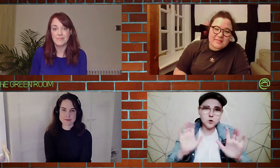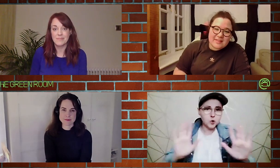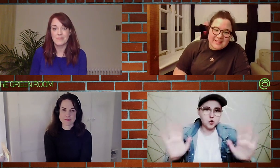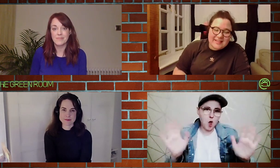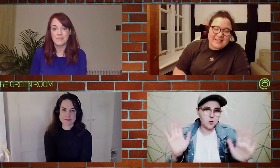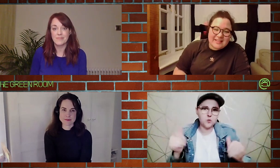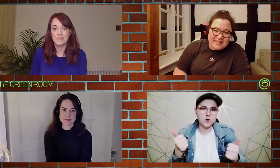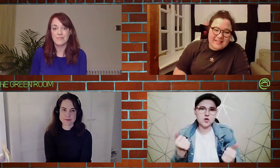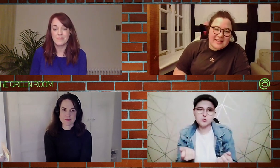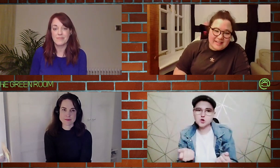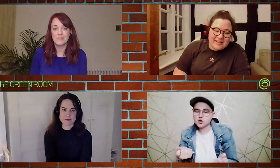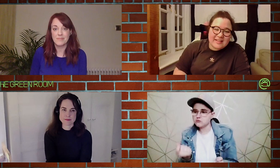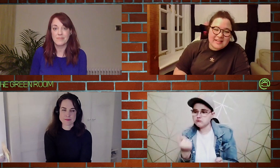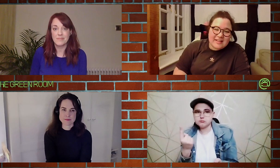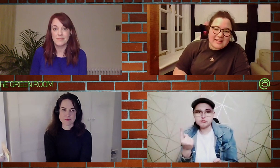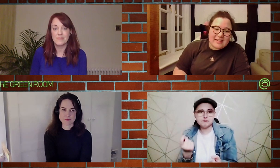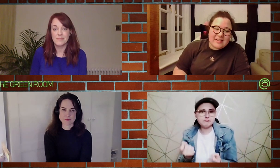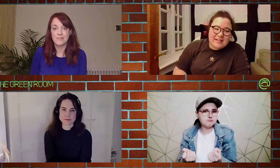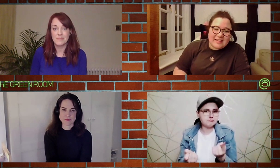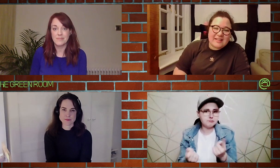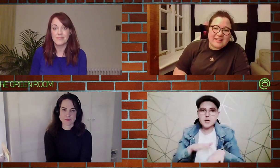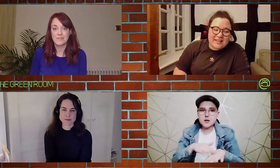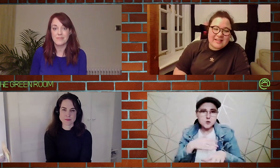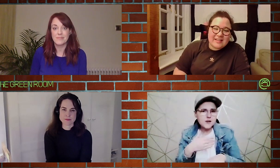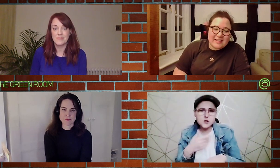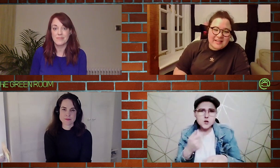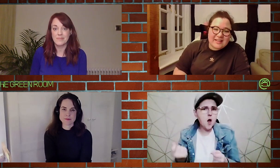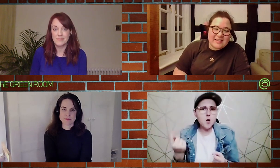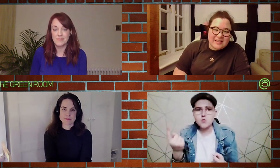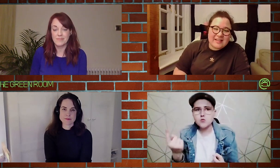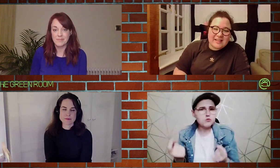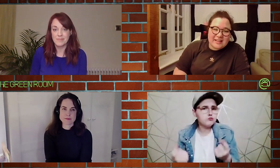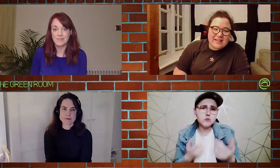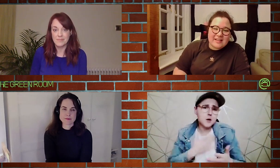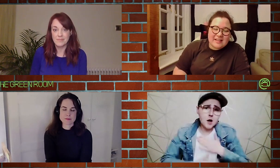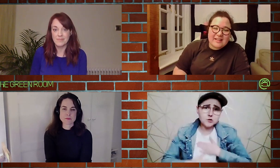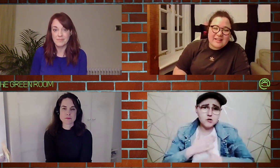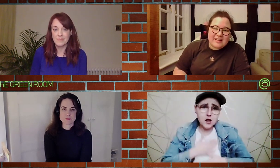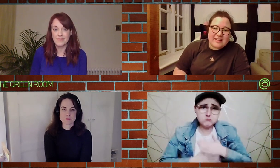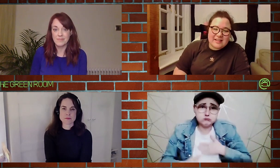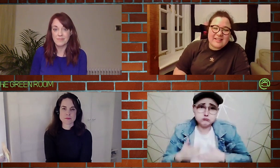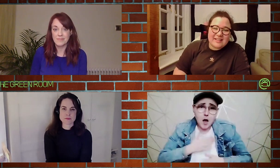I didn't apply for any jobs immediately, it was quite slow to begin